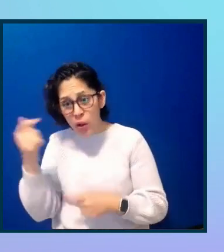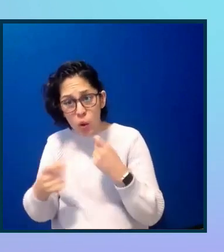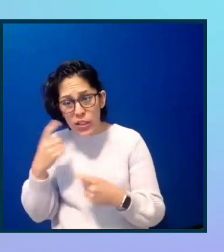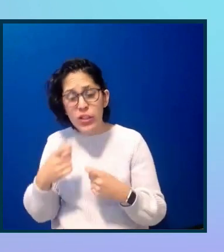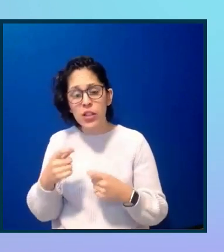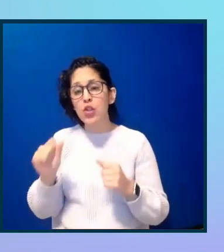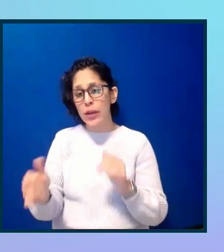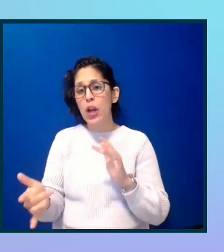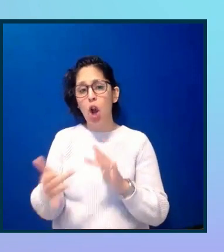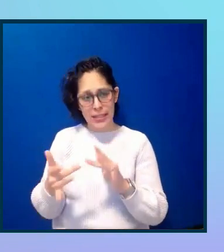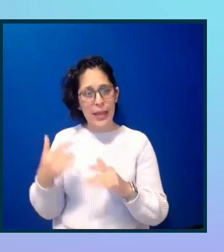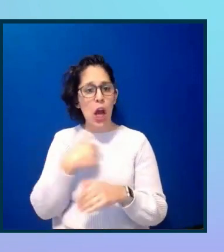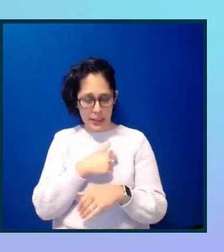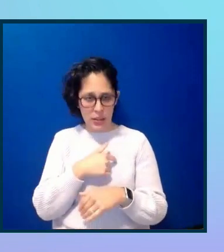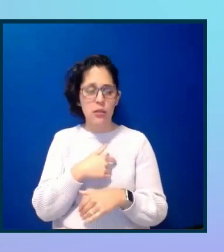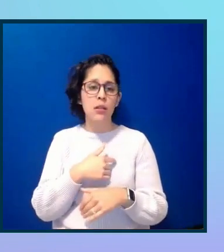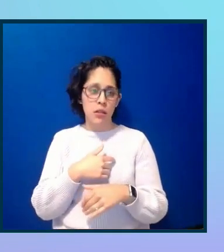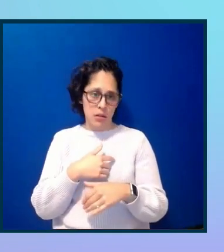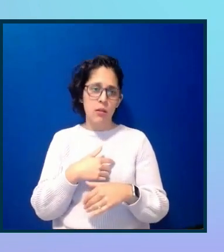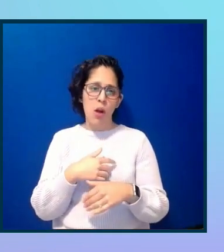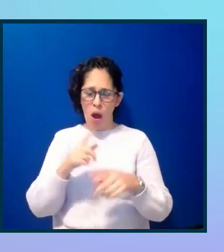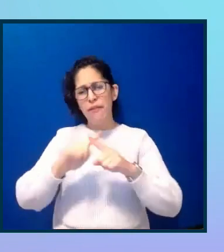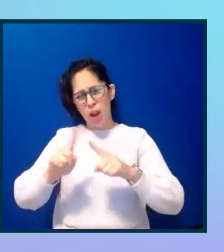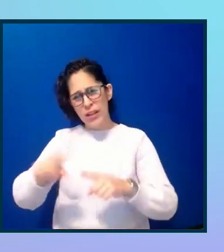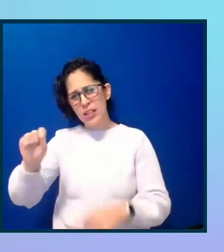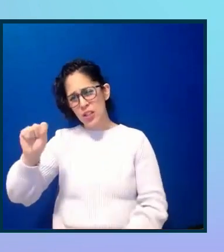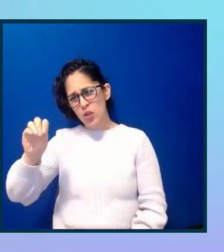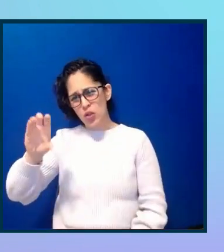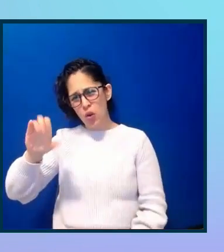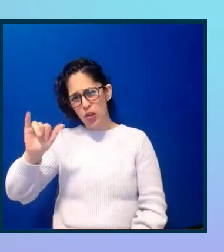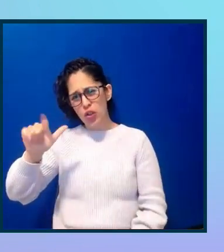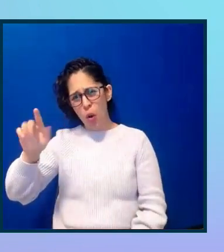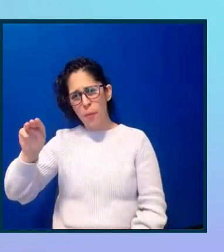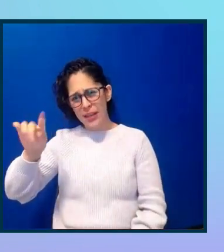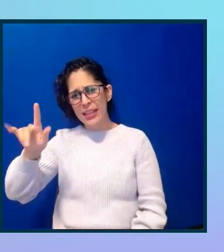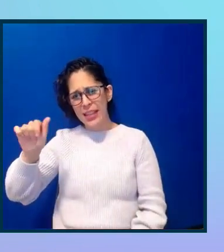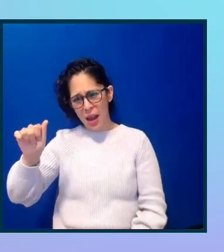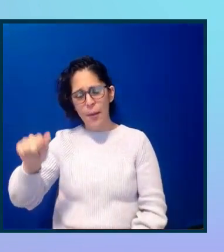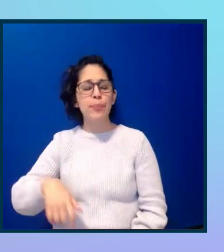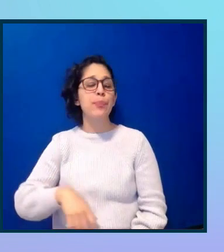you can reach out to us on our various social media pages. Let's see, this question is regarding